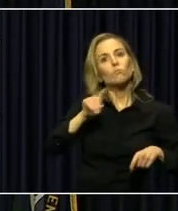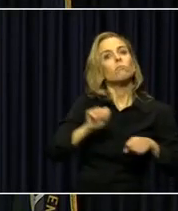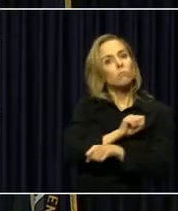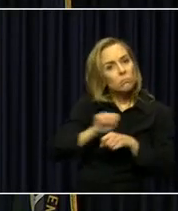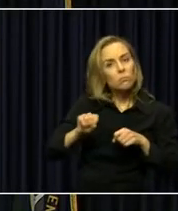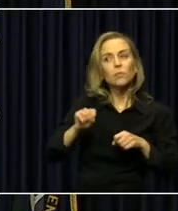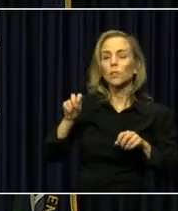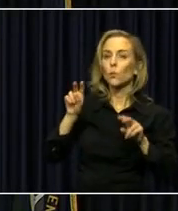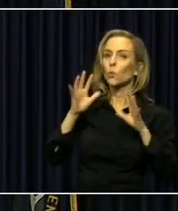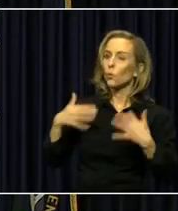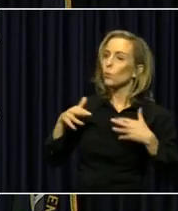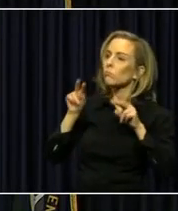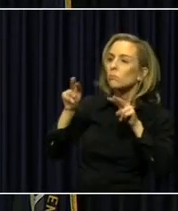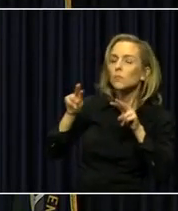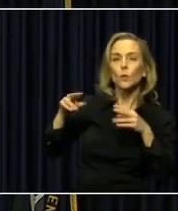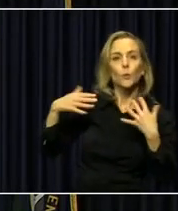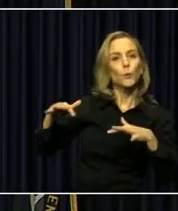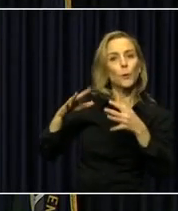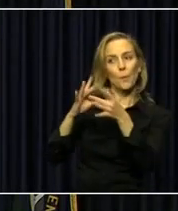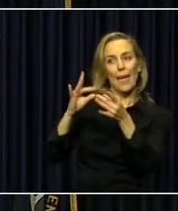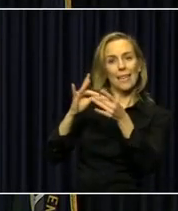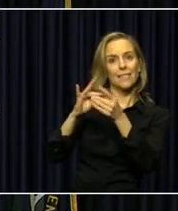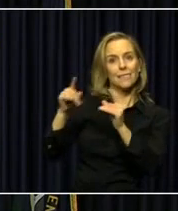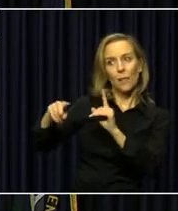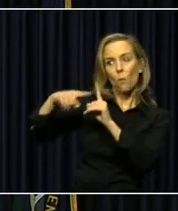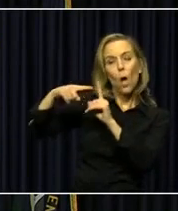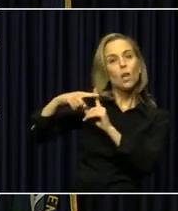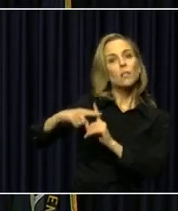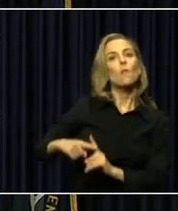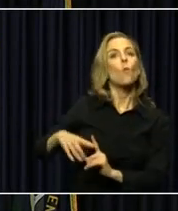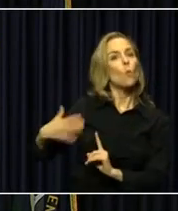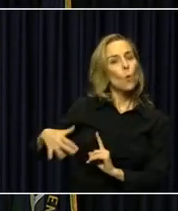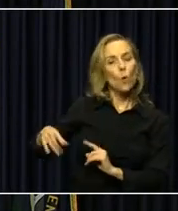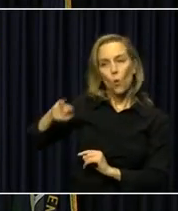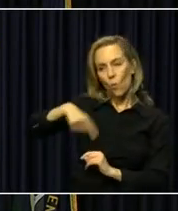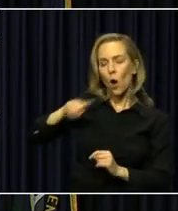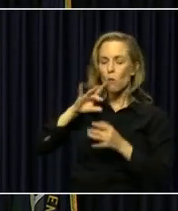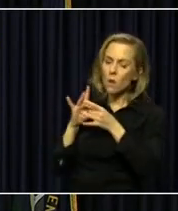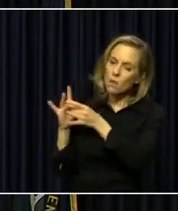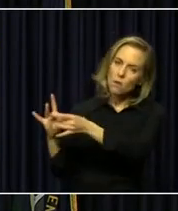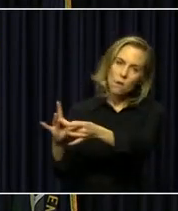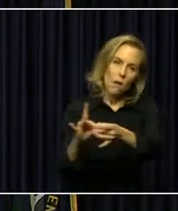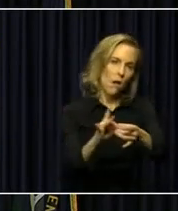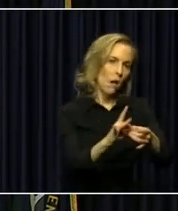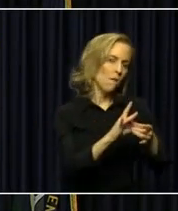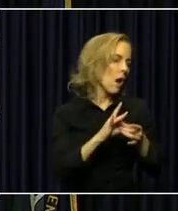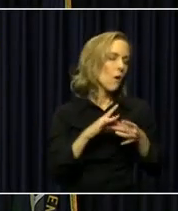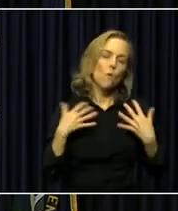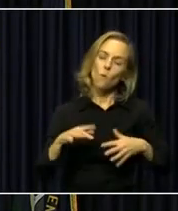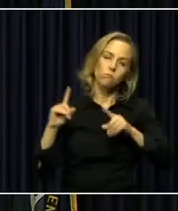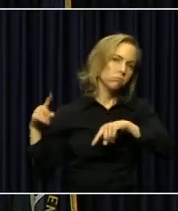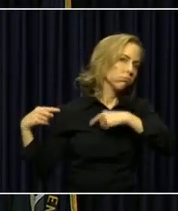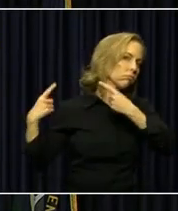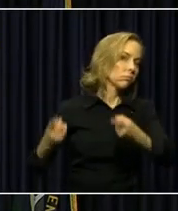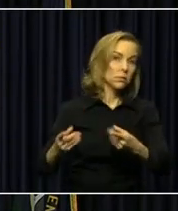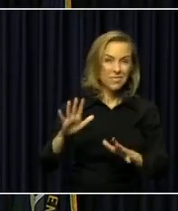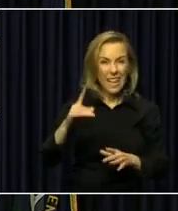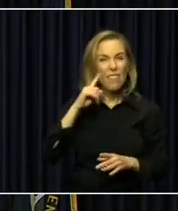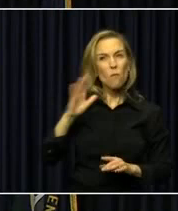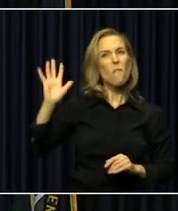REMEMBER, THIS THREE-YEAR-OLD AND HER FAMILY ARE WILLING TO SACRIFICE TO KEEP EVERYBODY ELSE SAFE.